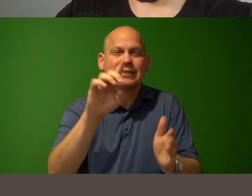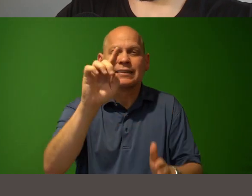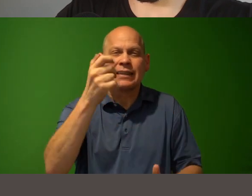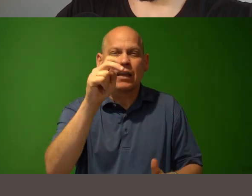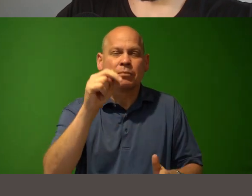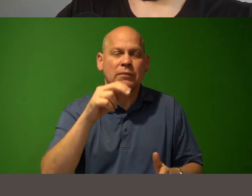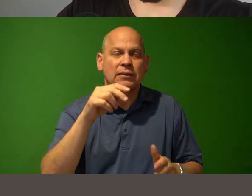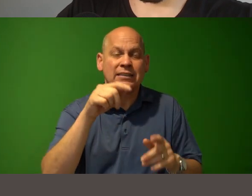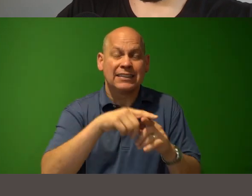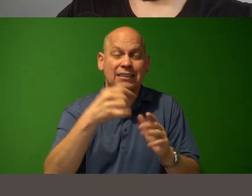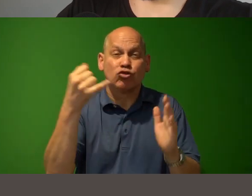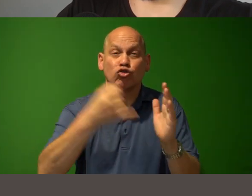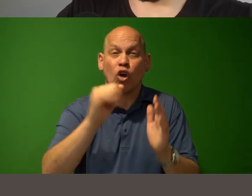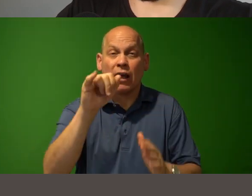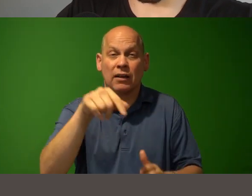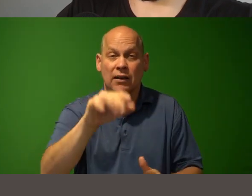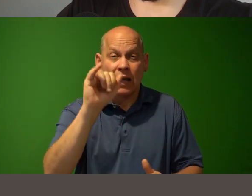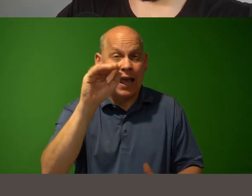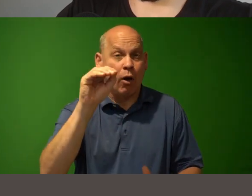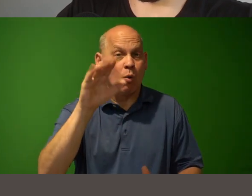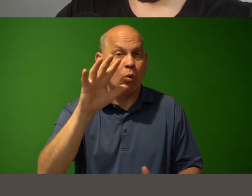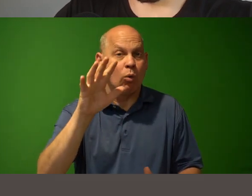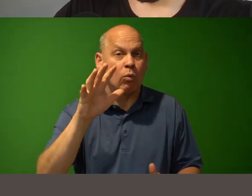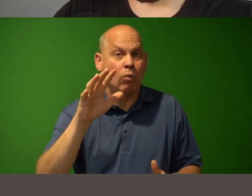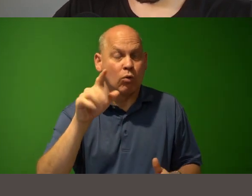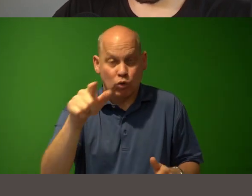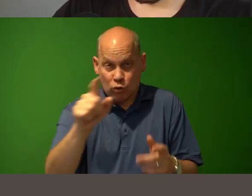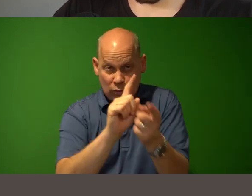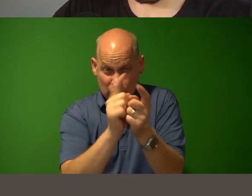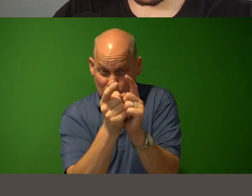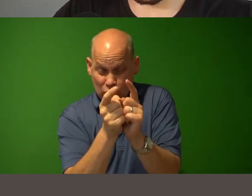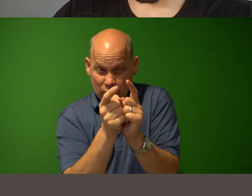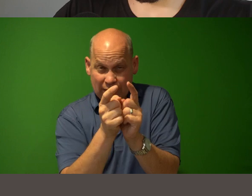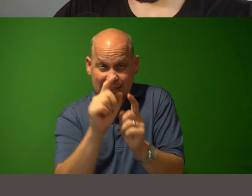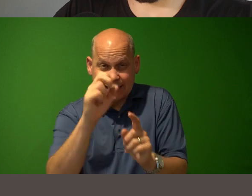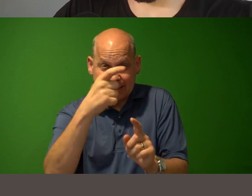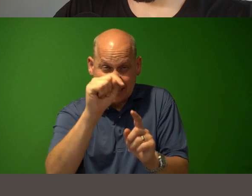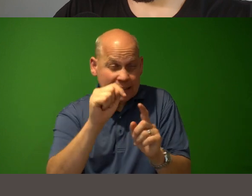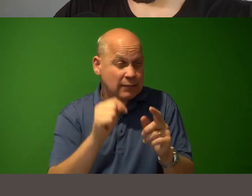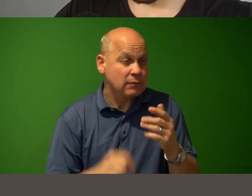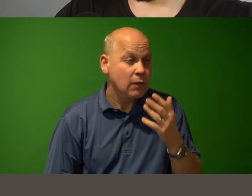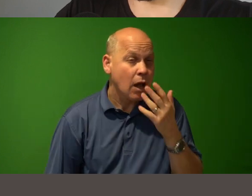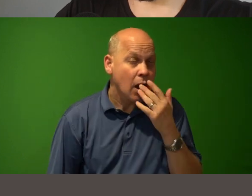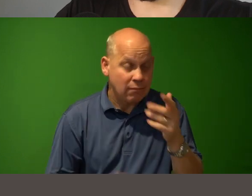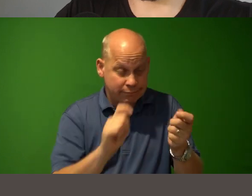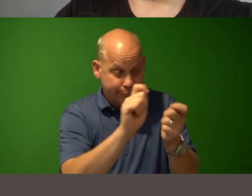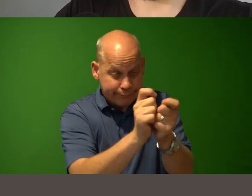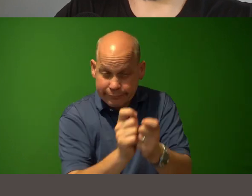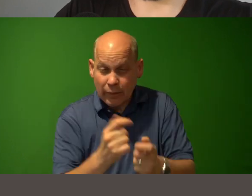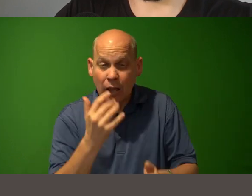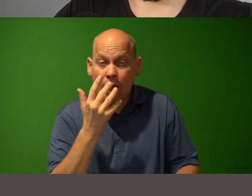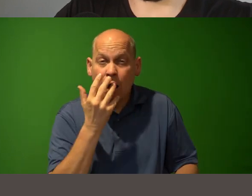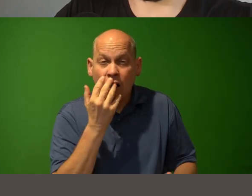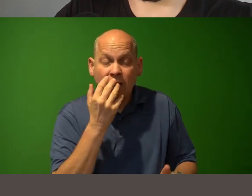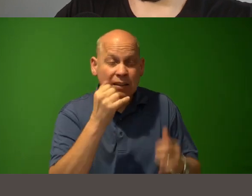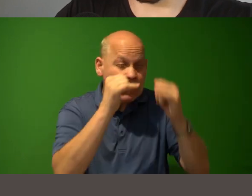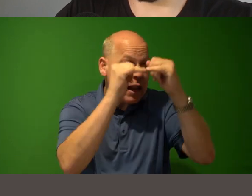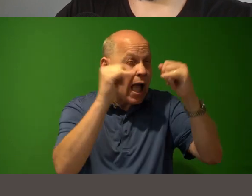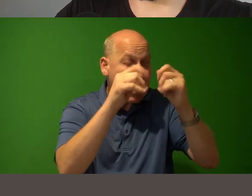diagram in draw IO, we can change the text, the color schemes, the lines you name it.